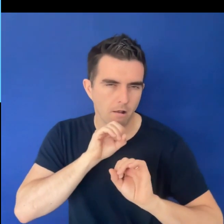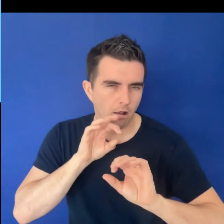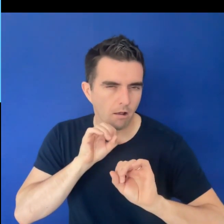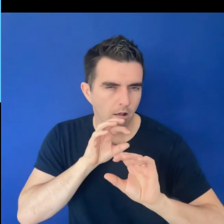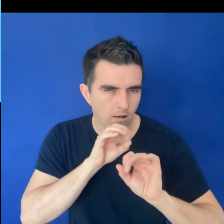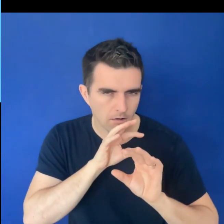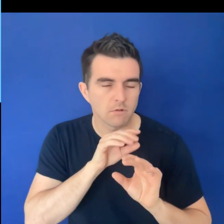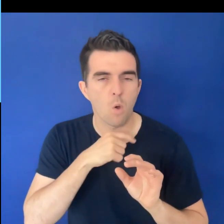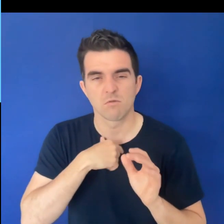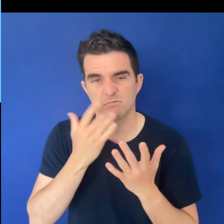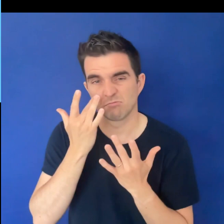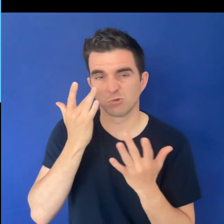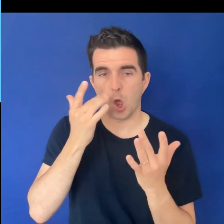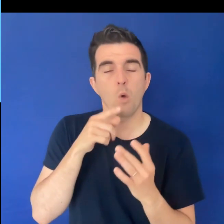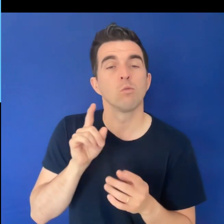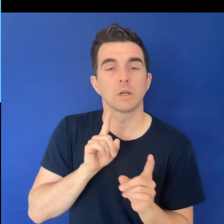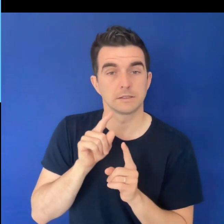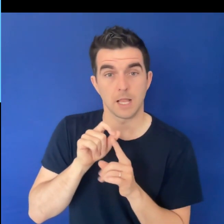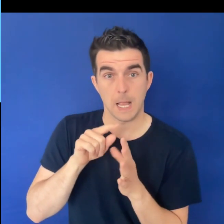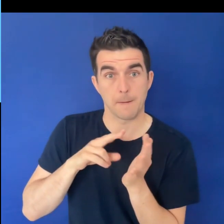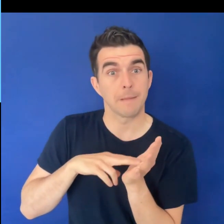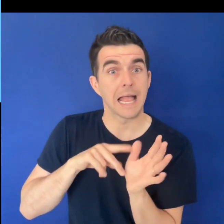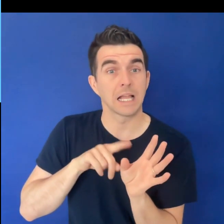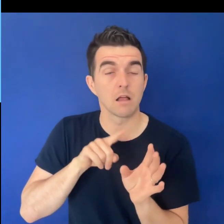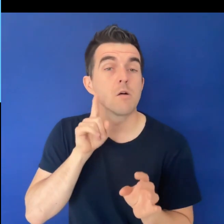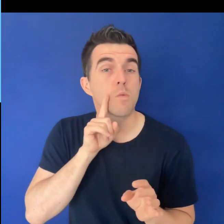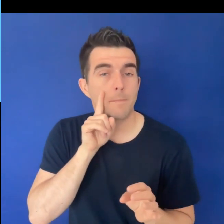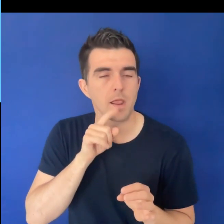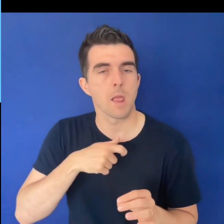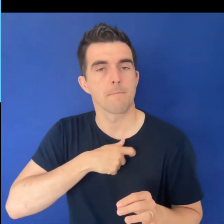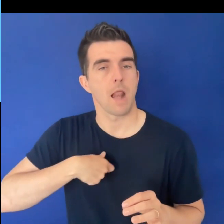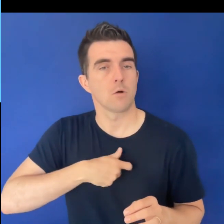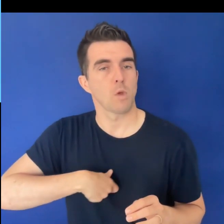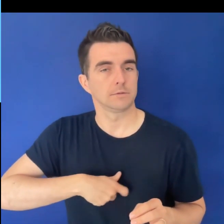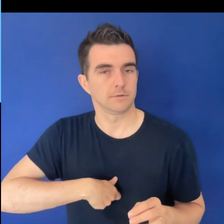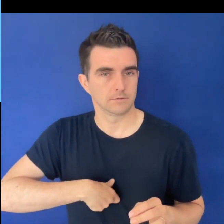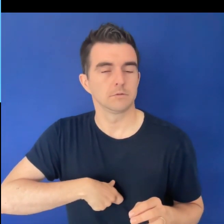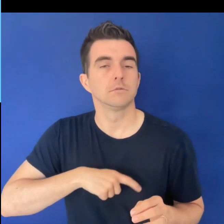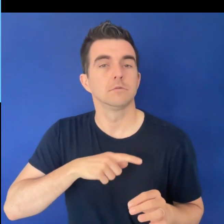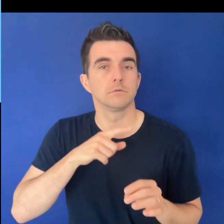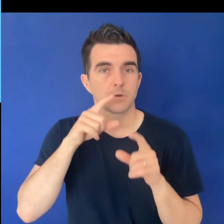Let's demonstrate with this scene where Penny, the woman in the black and white striped shirt and mask, is going out on a date